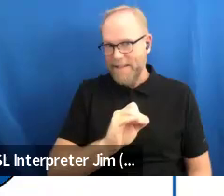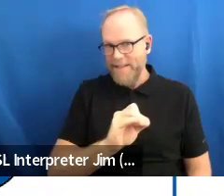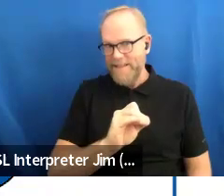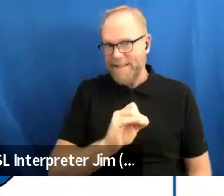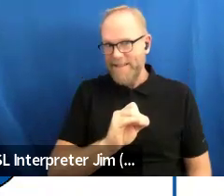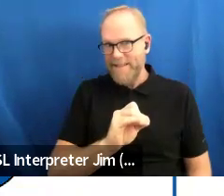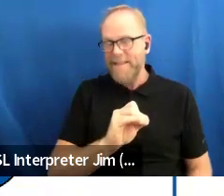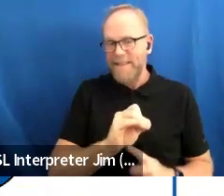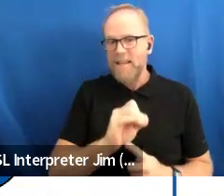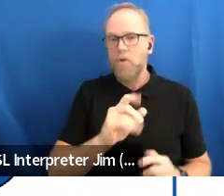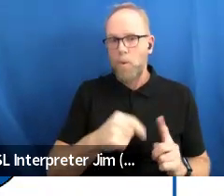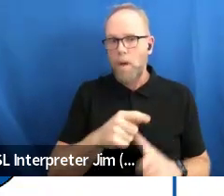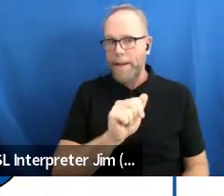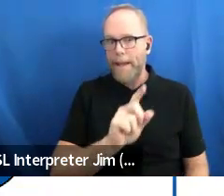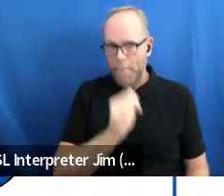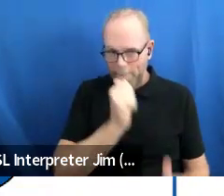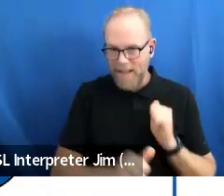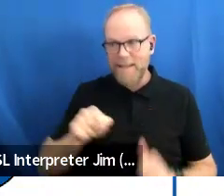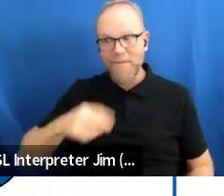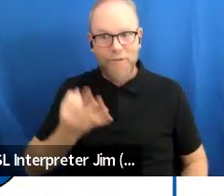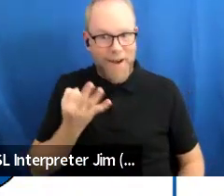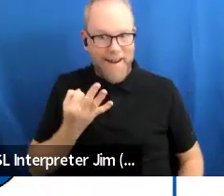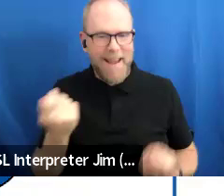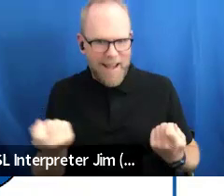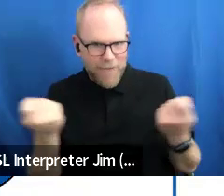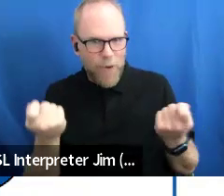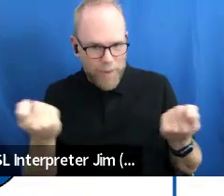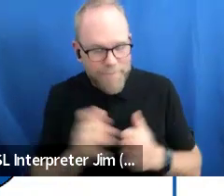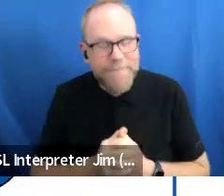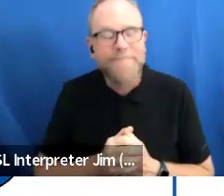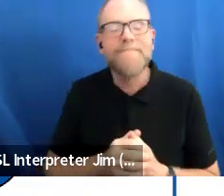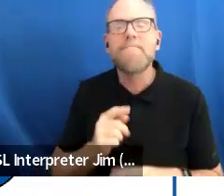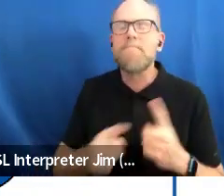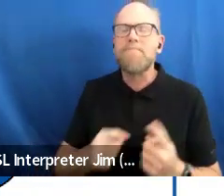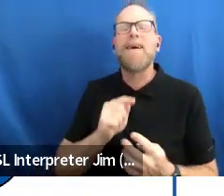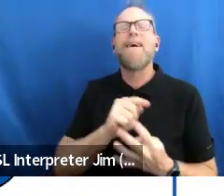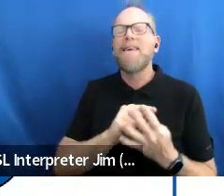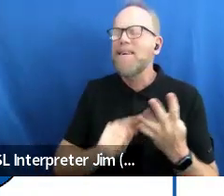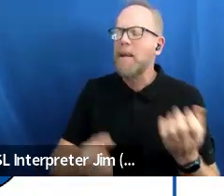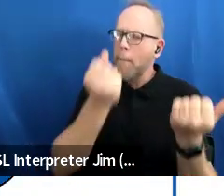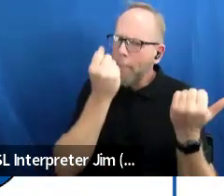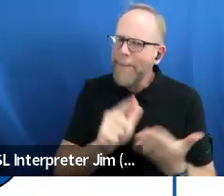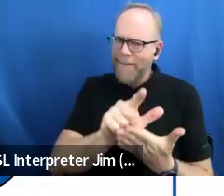And it is one of many disability rights laws. Obviously in addition to the Rehabilitation Act,